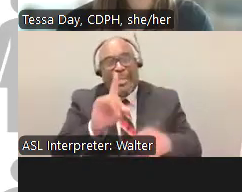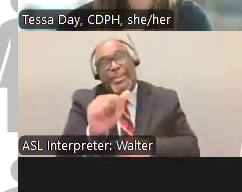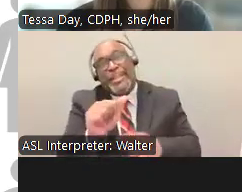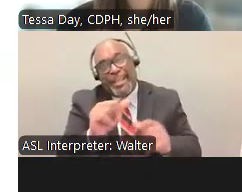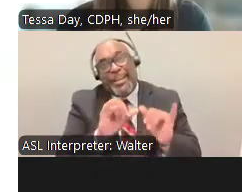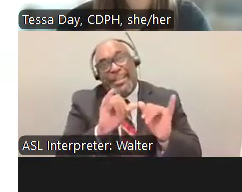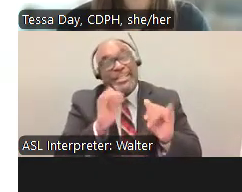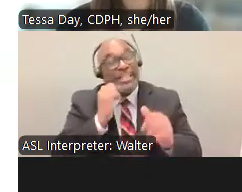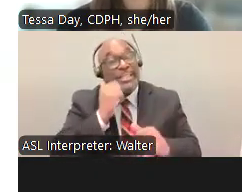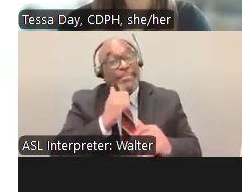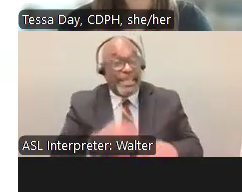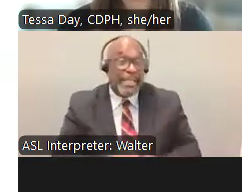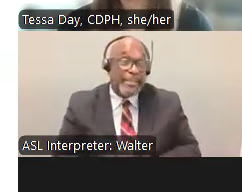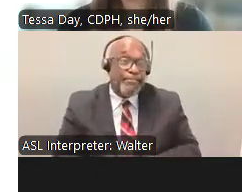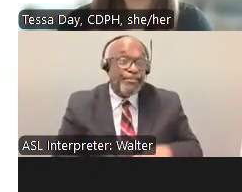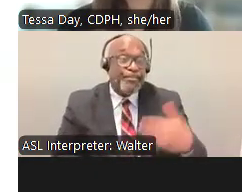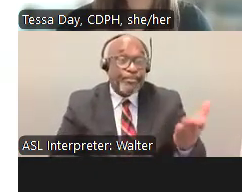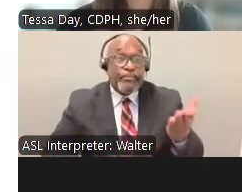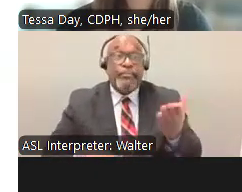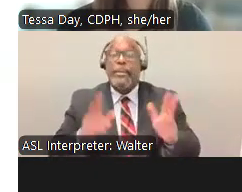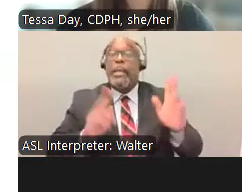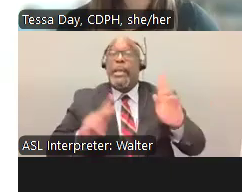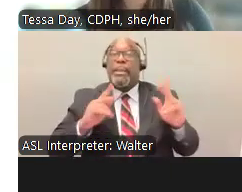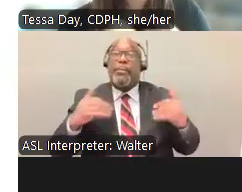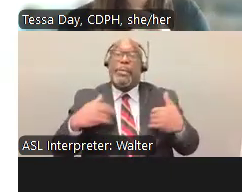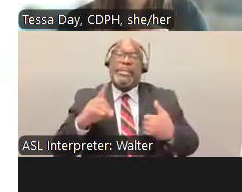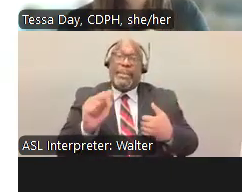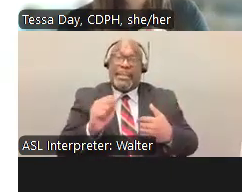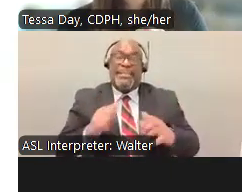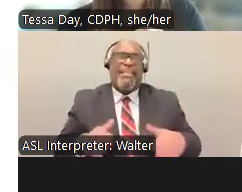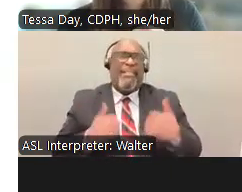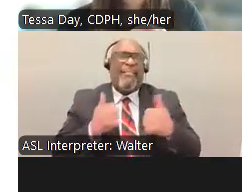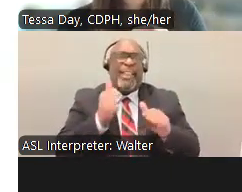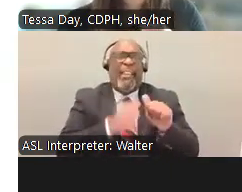13:23:35 People with disabilities live 13:23:37 in every neighborhood in